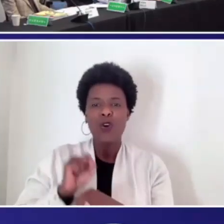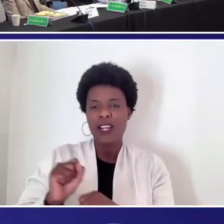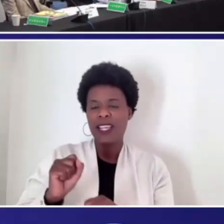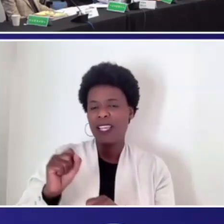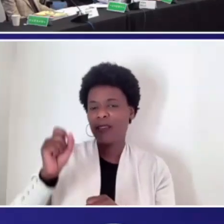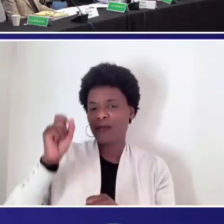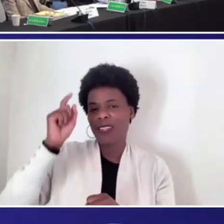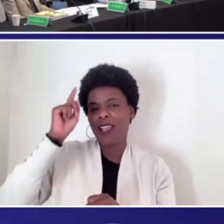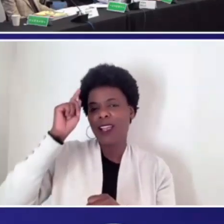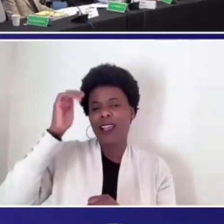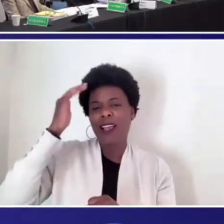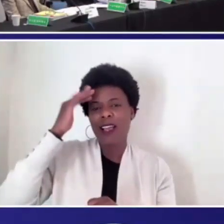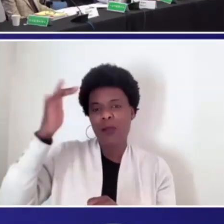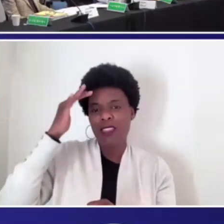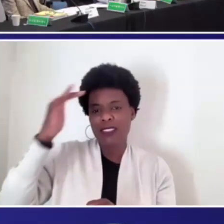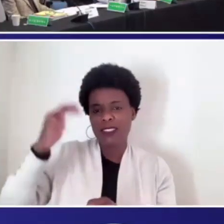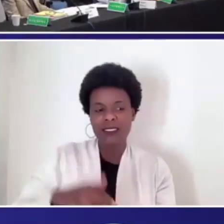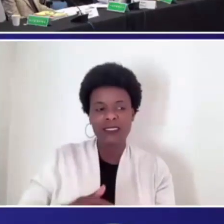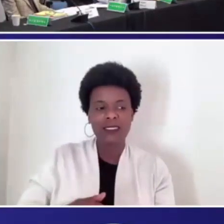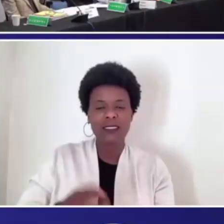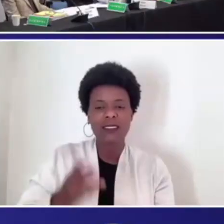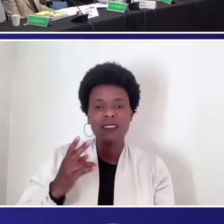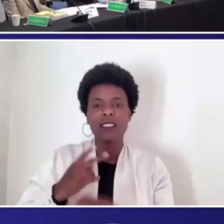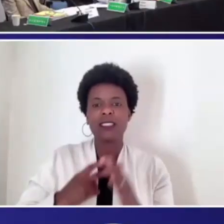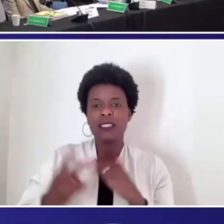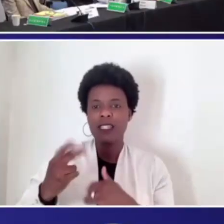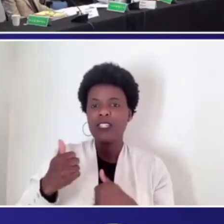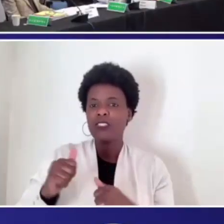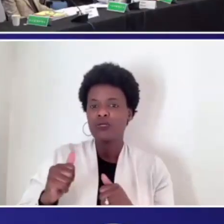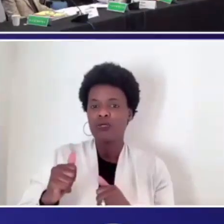basically, trying to derive congressional intent. But basically,